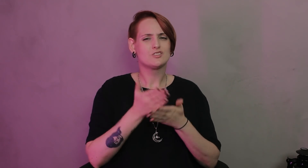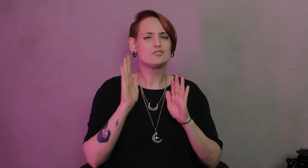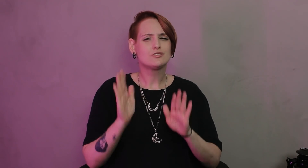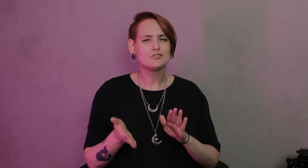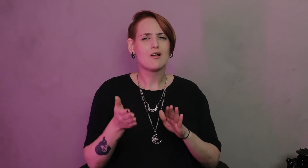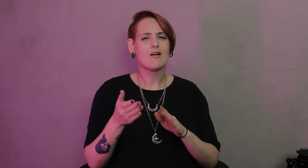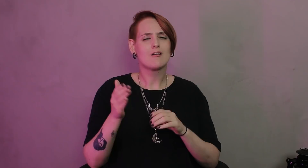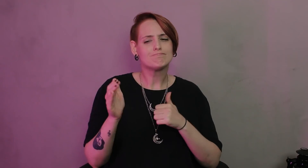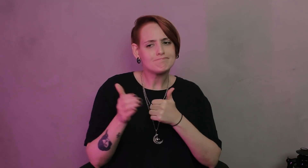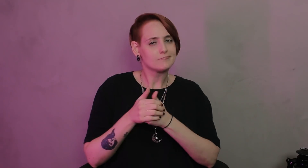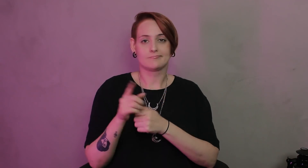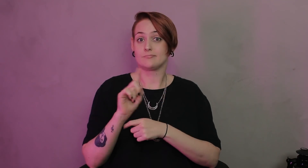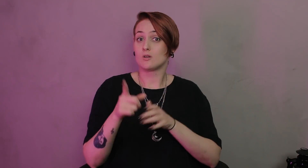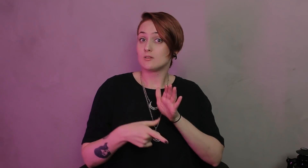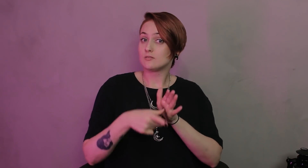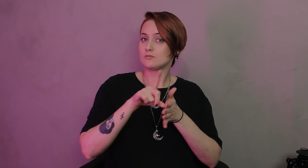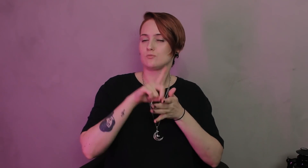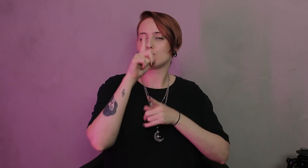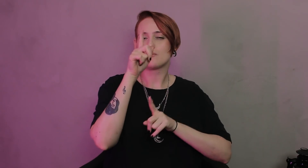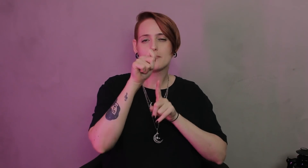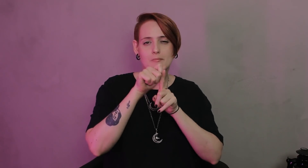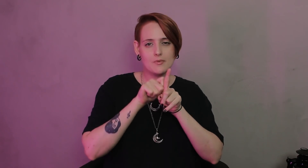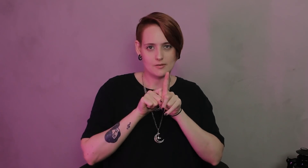for almost a month before she went into hiding.